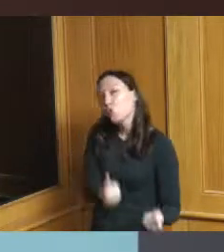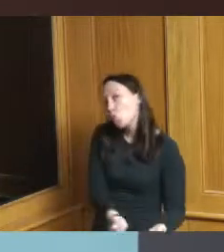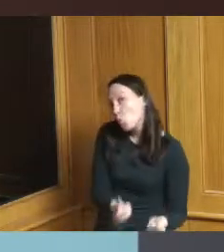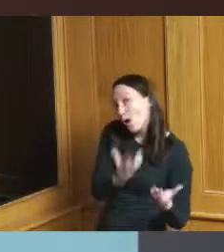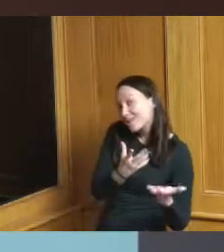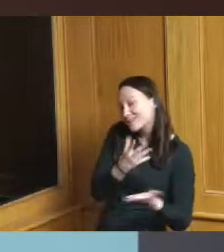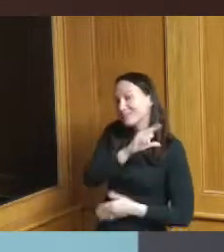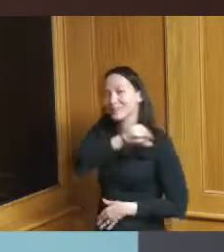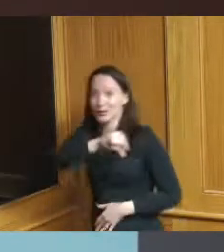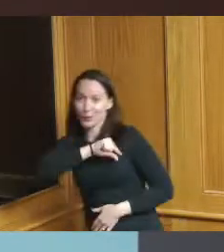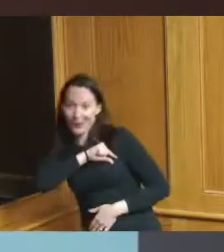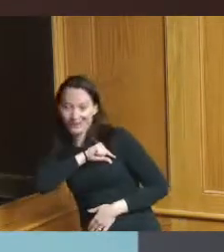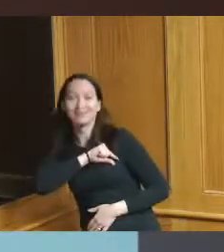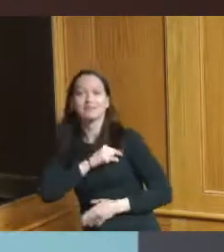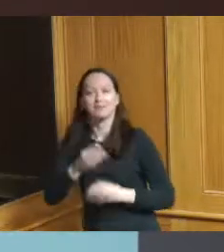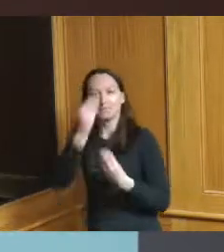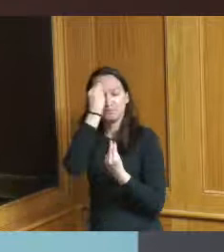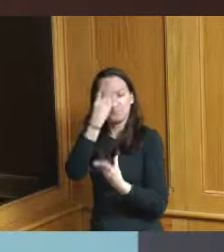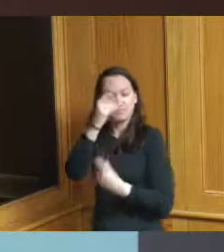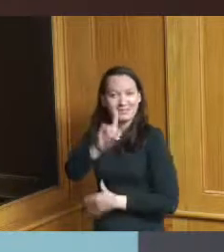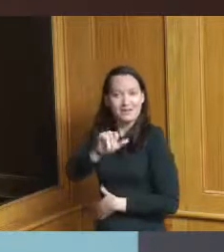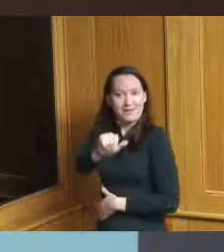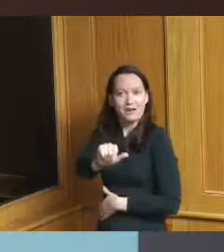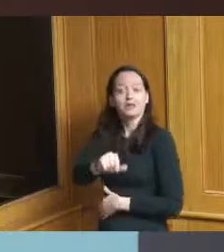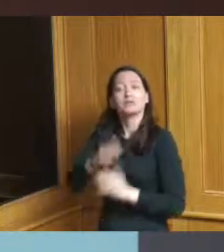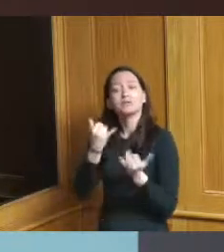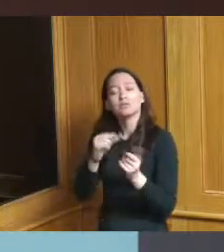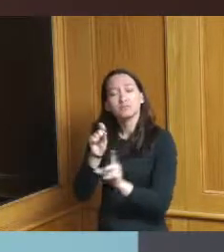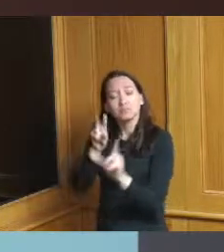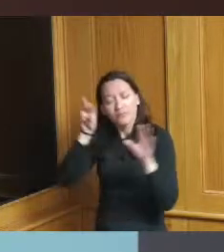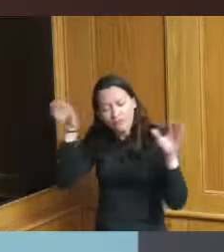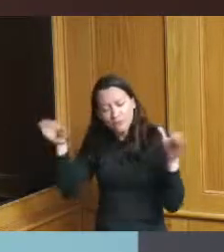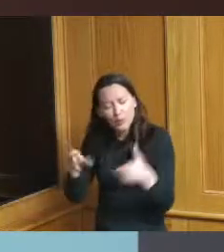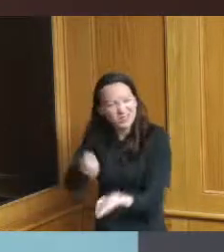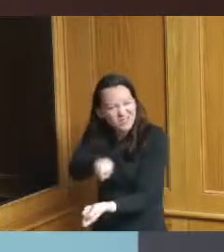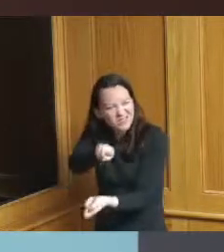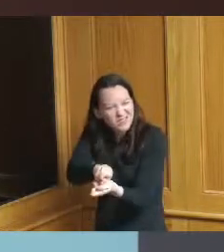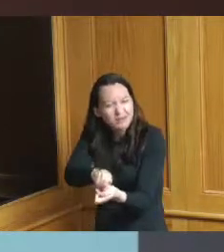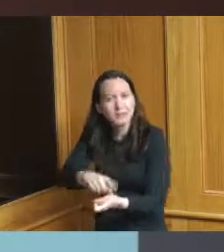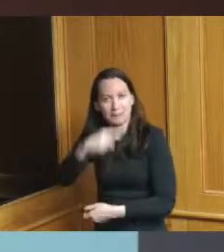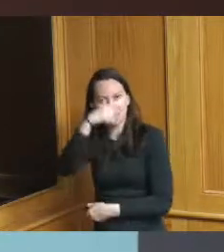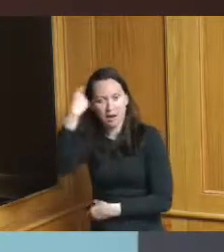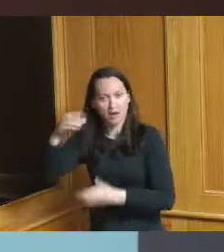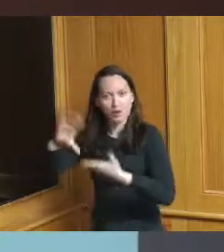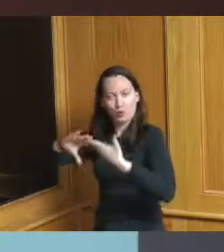data but in this instance we focus solely on the African-American community in Hamilton County